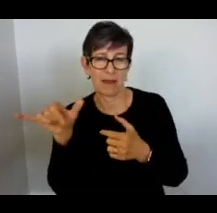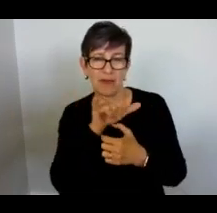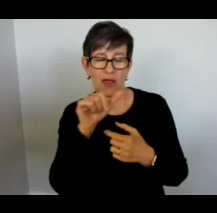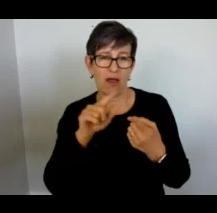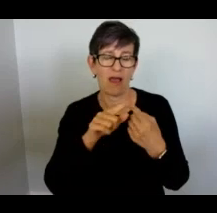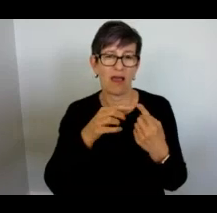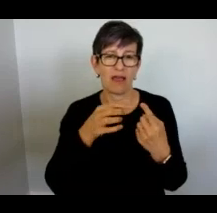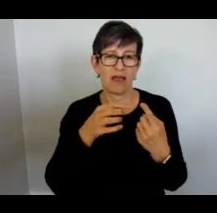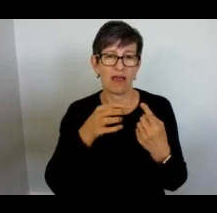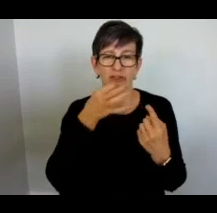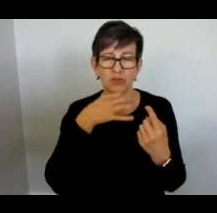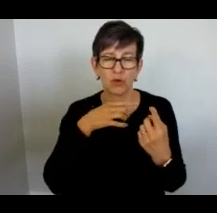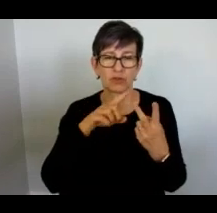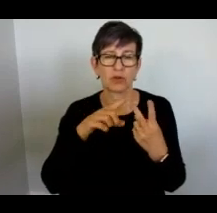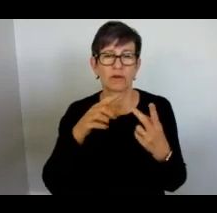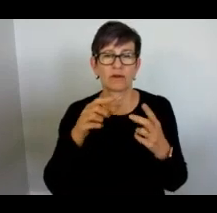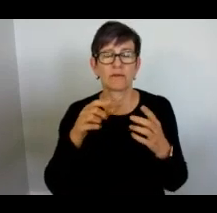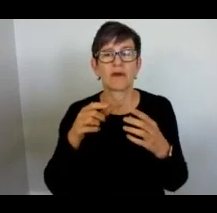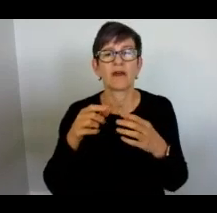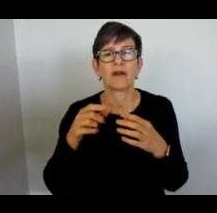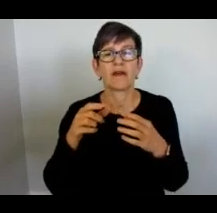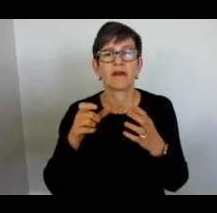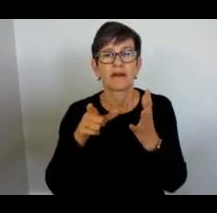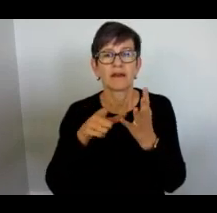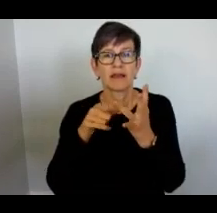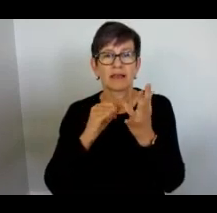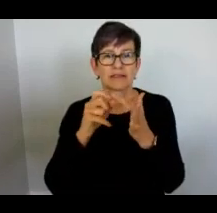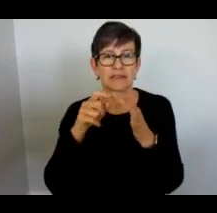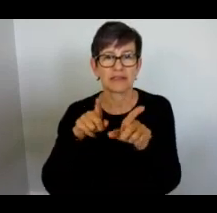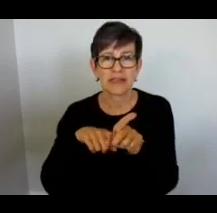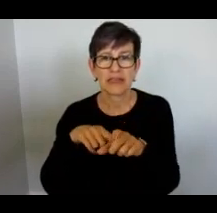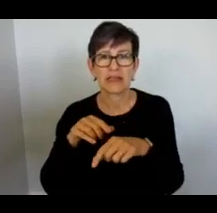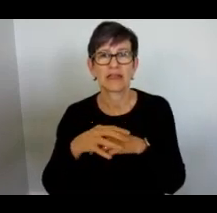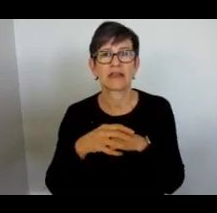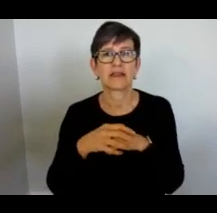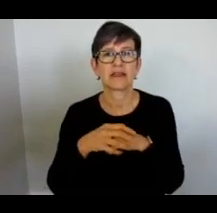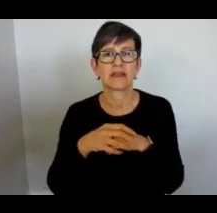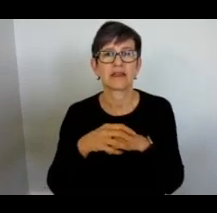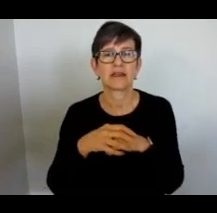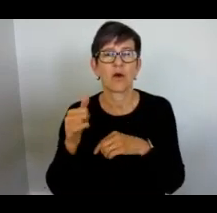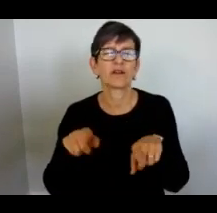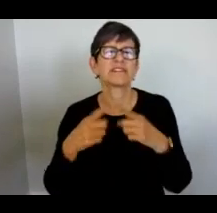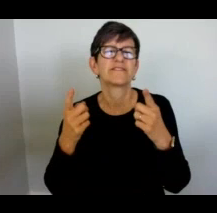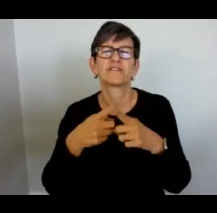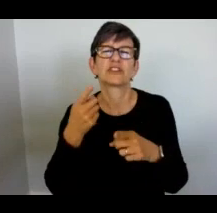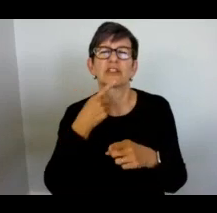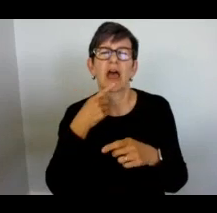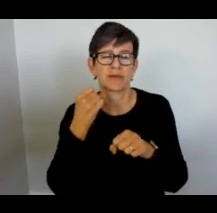guardianship orders and there are several types of guardianship orders under the Act as well.